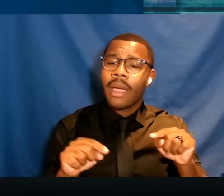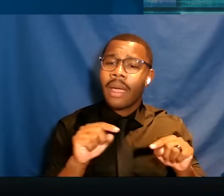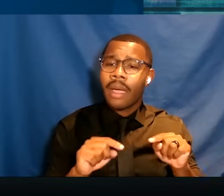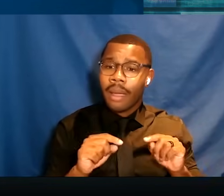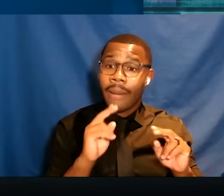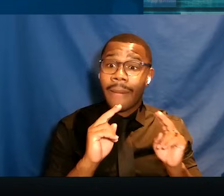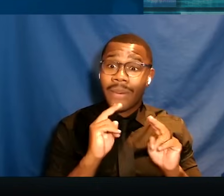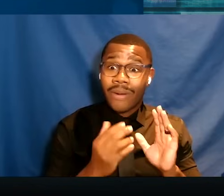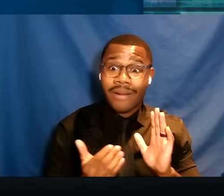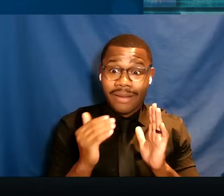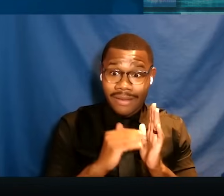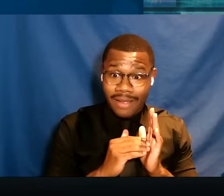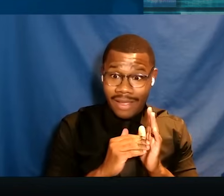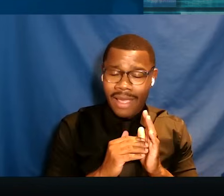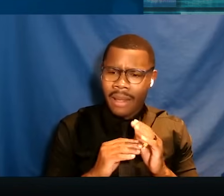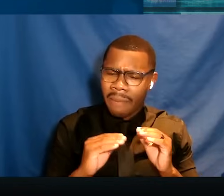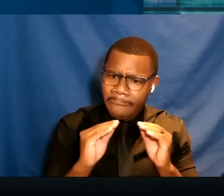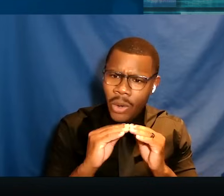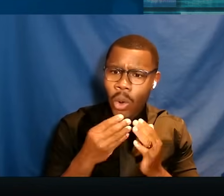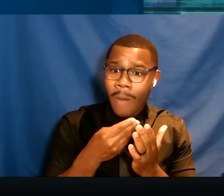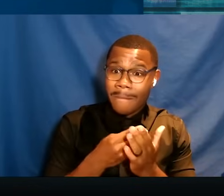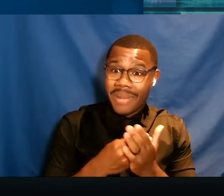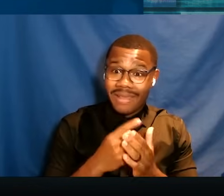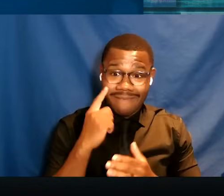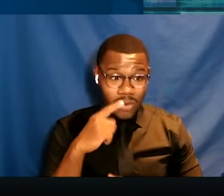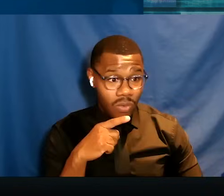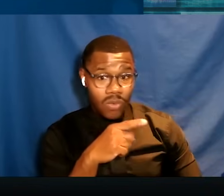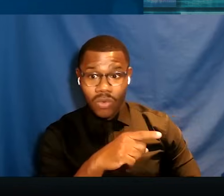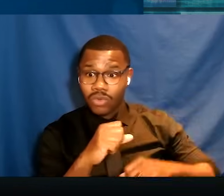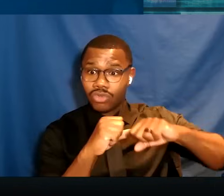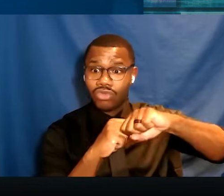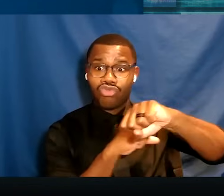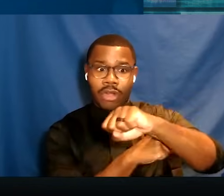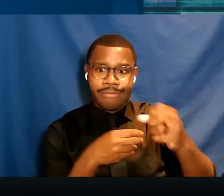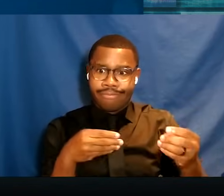and continue to bargain more money into that structure because we have the structure now,